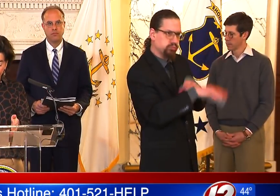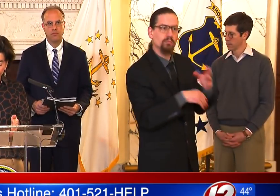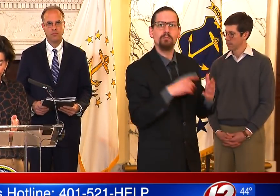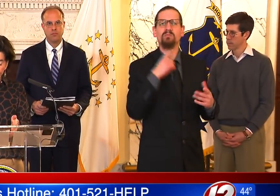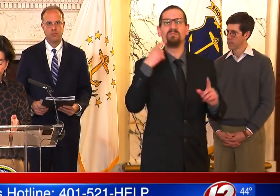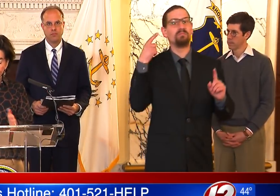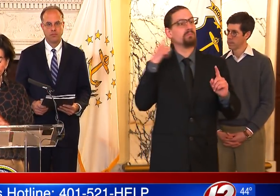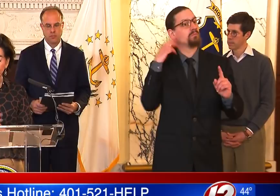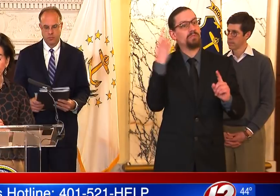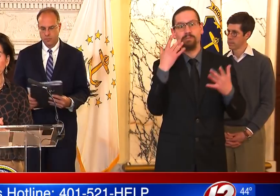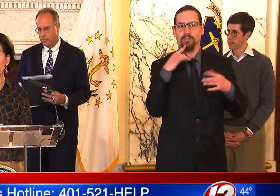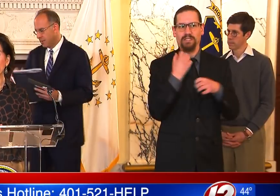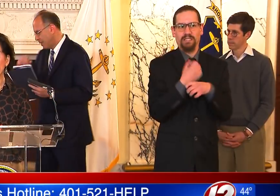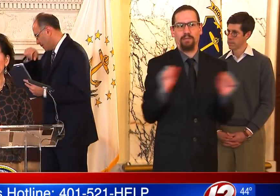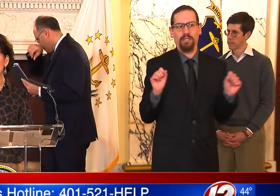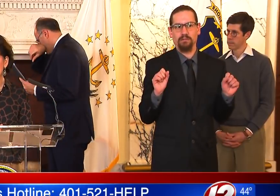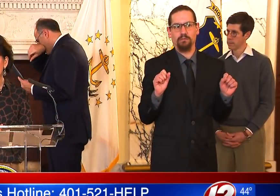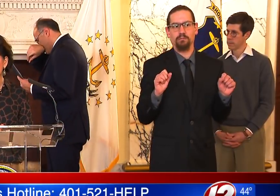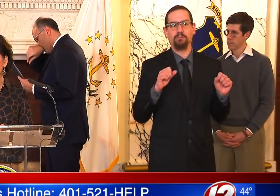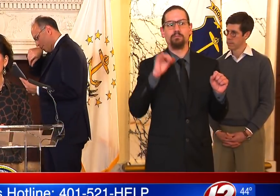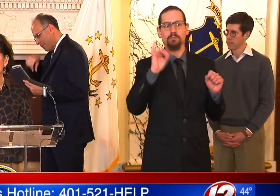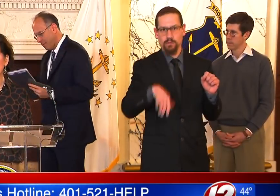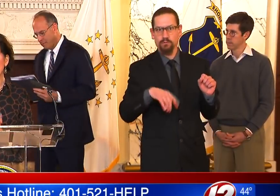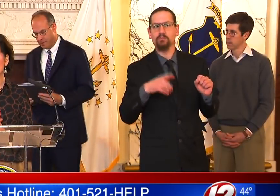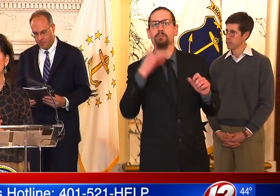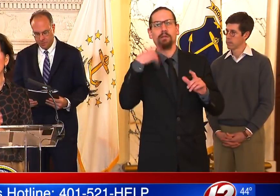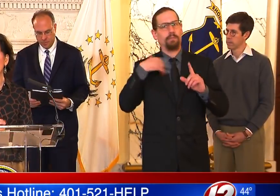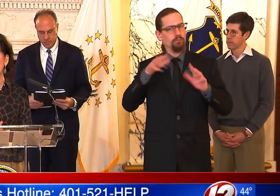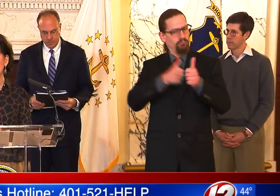CONTINUE. CHILDCARE.